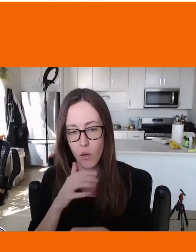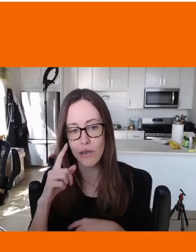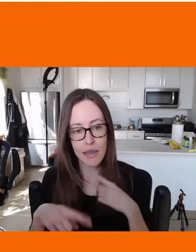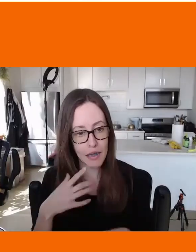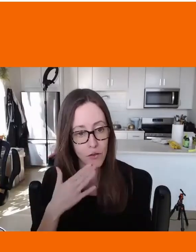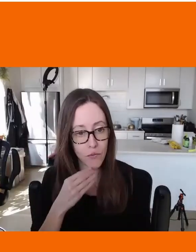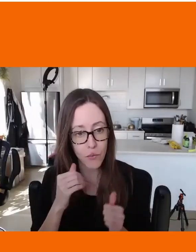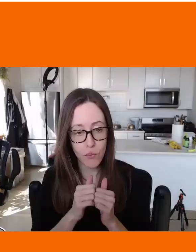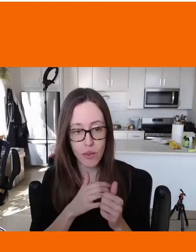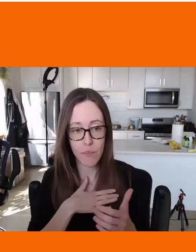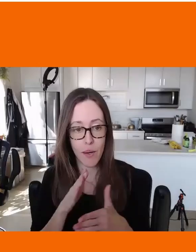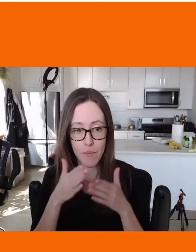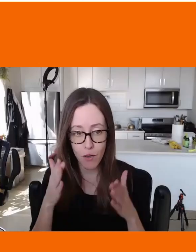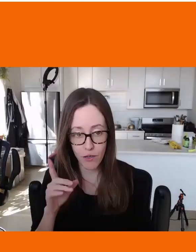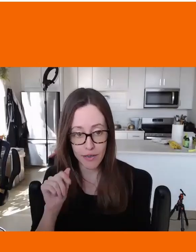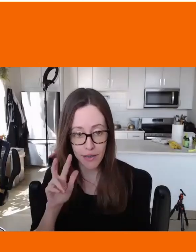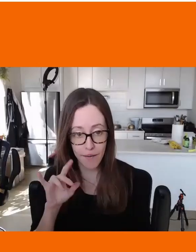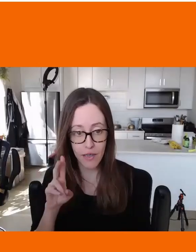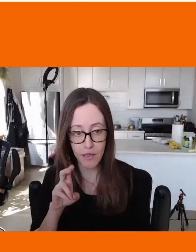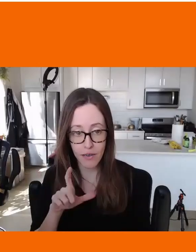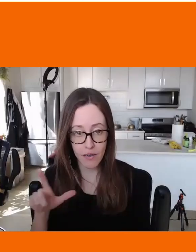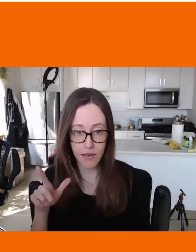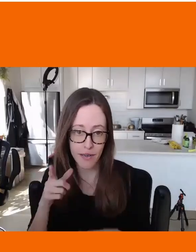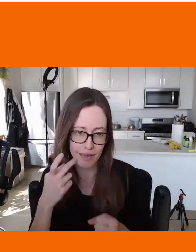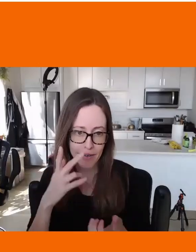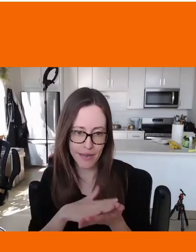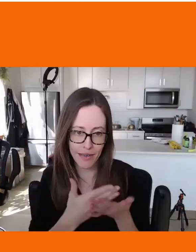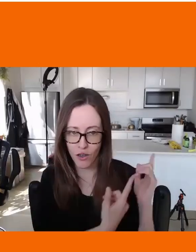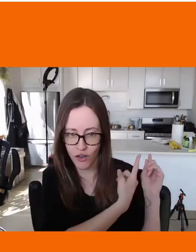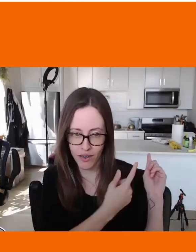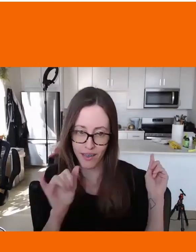I co-founded Signs of Good Food with my partner, David Uzzell.